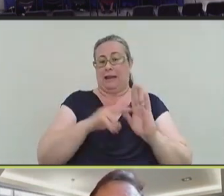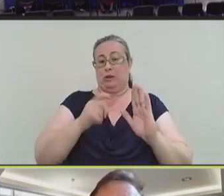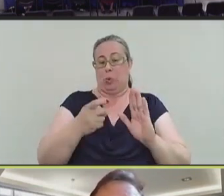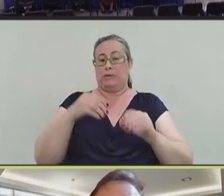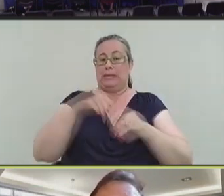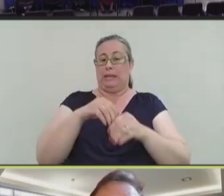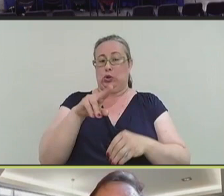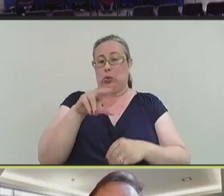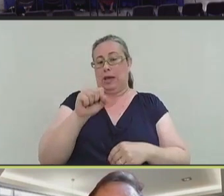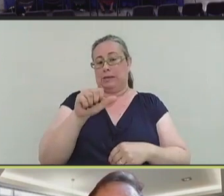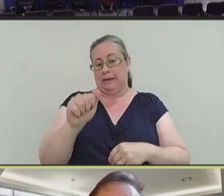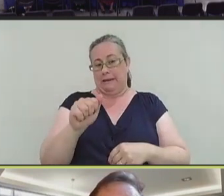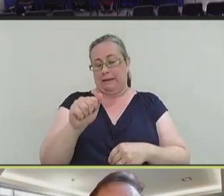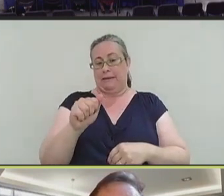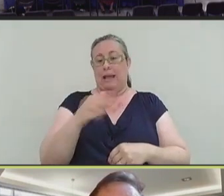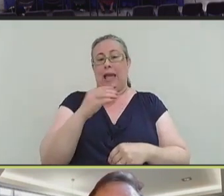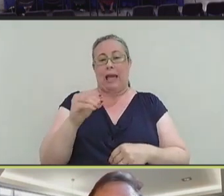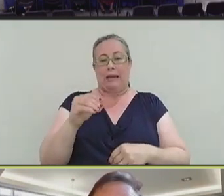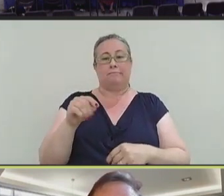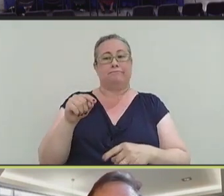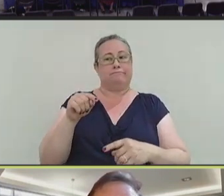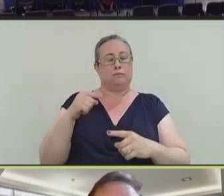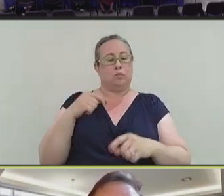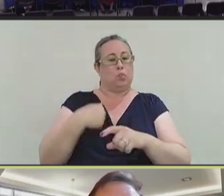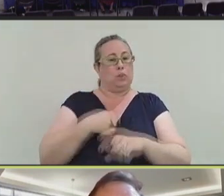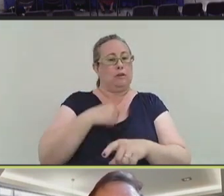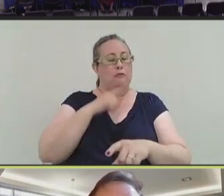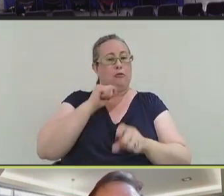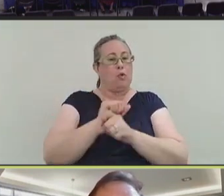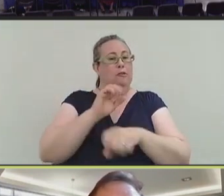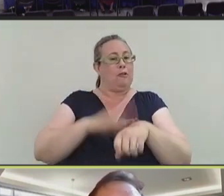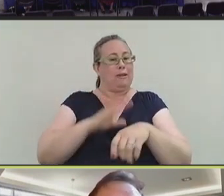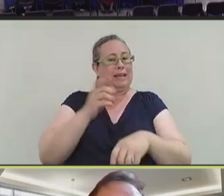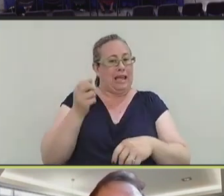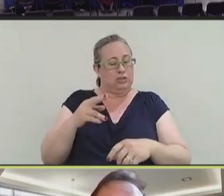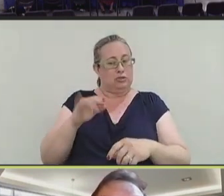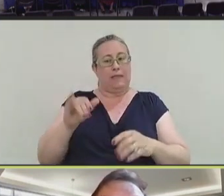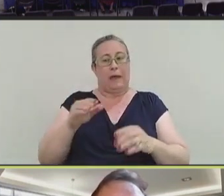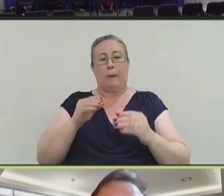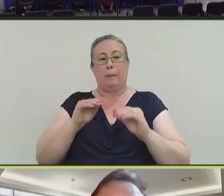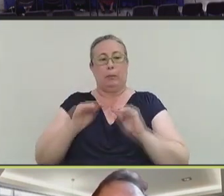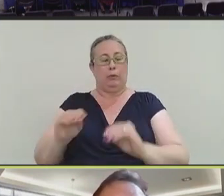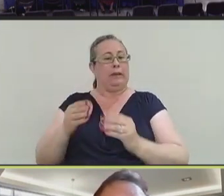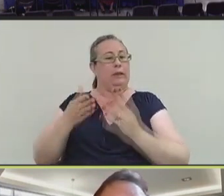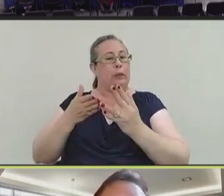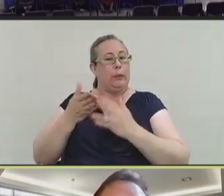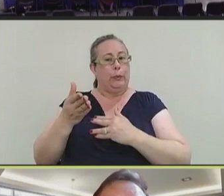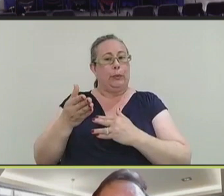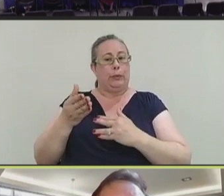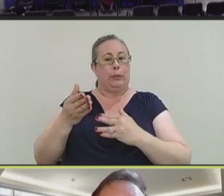States. And we're working on cancers that are moving through -- vaccines that are